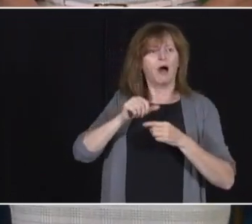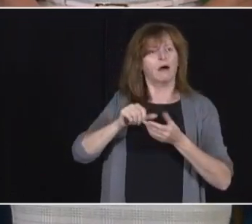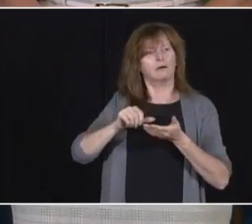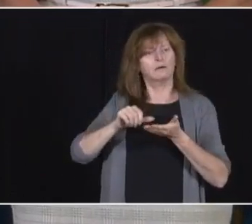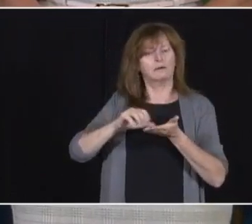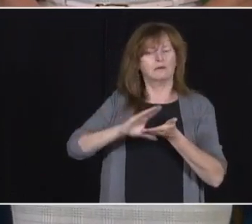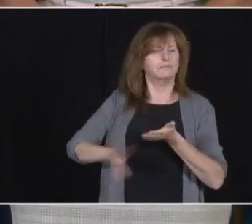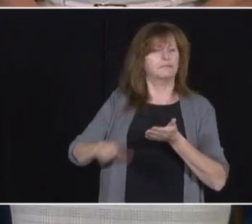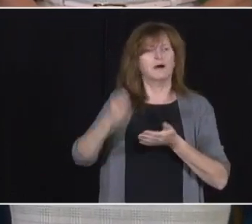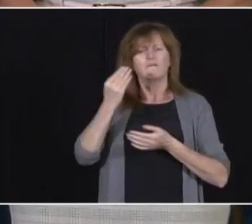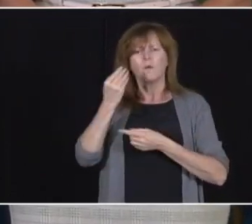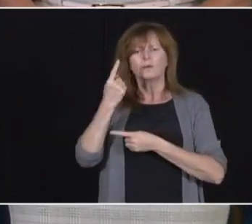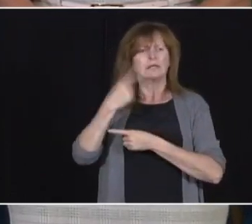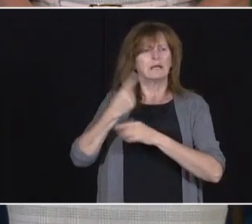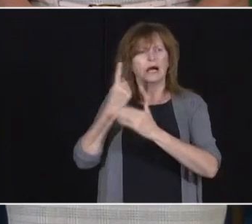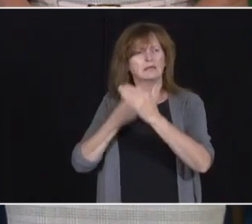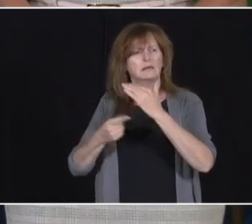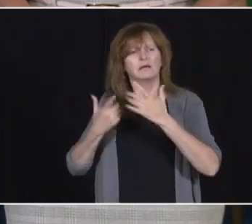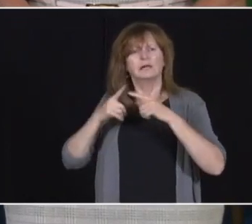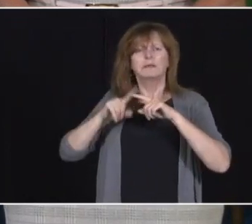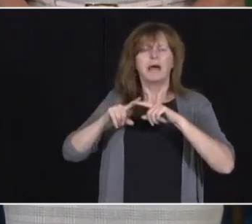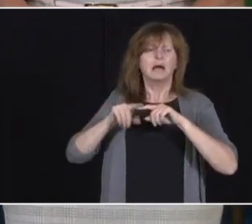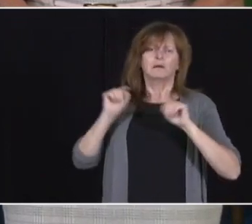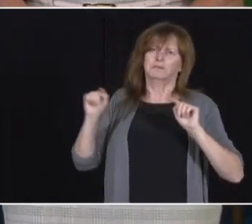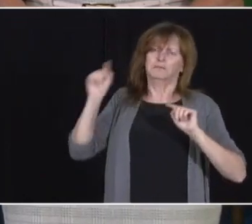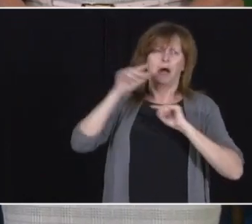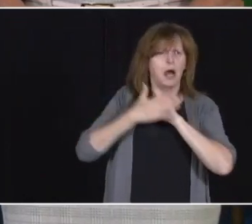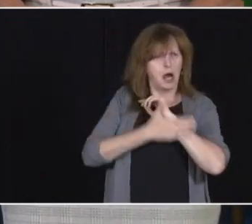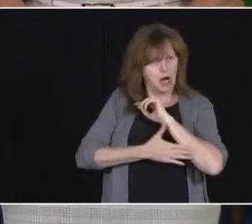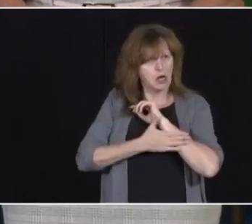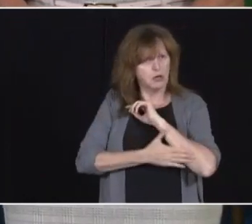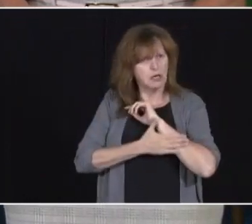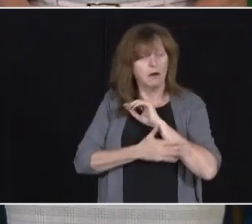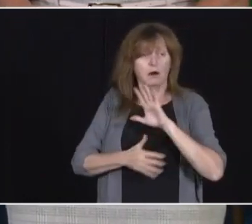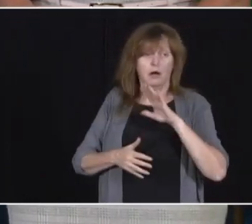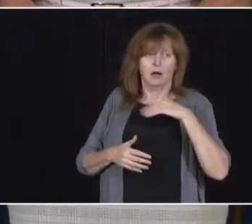With the 14 day corn teen insert -- some circumstances.